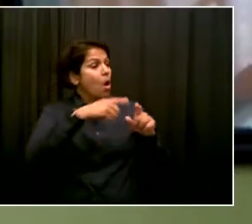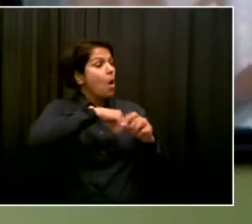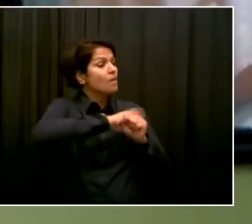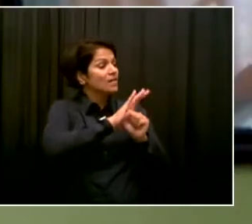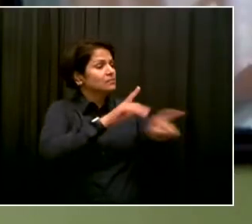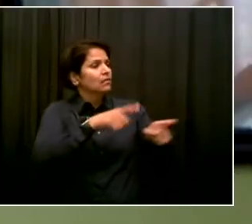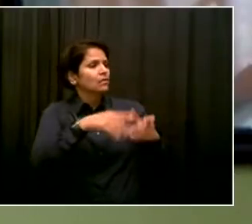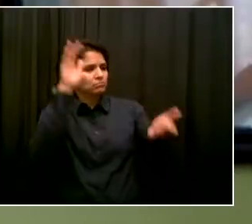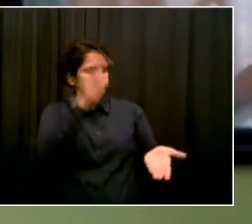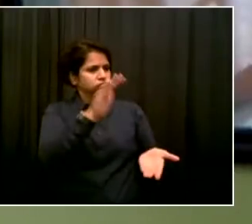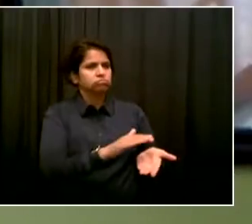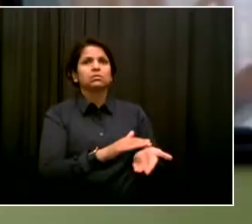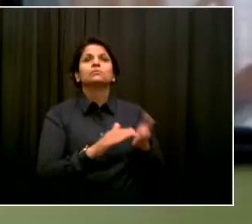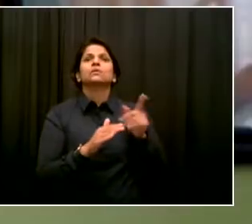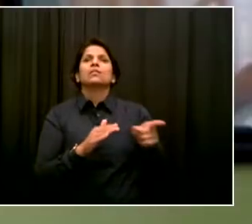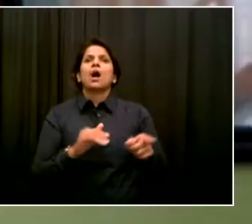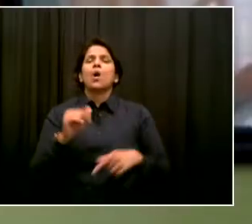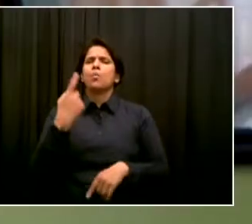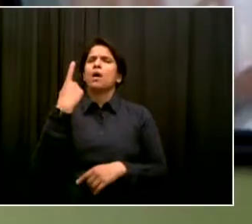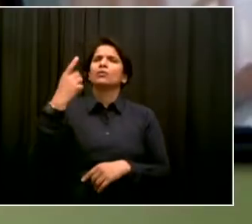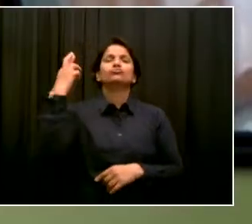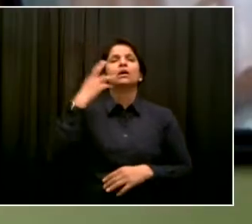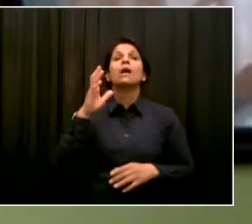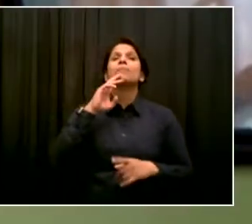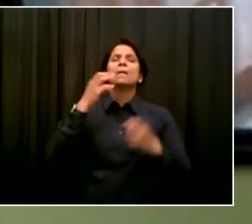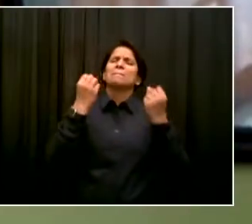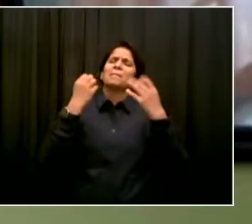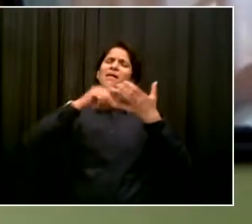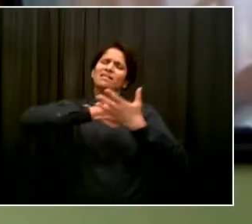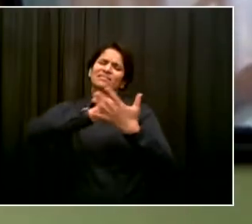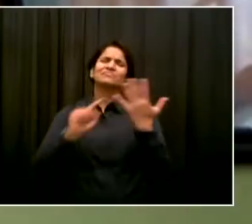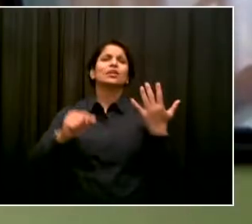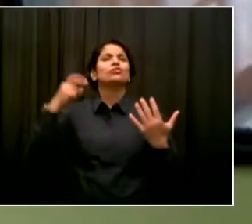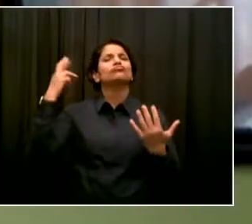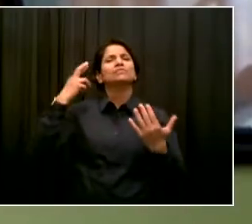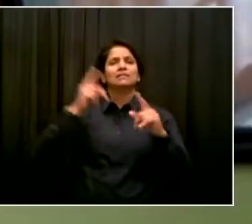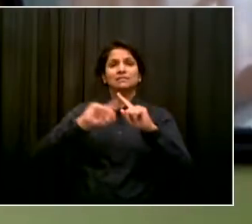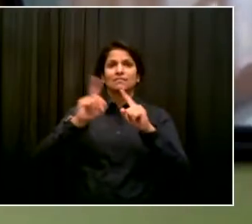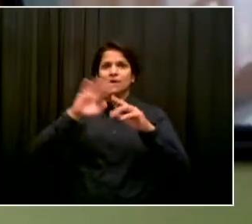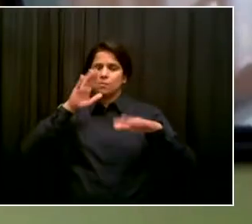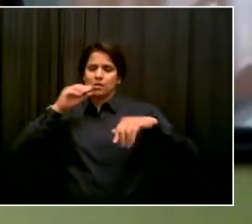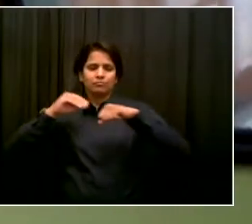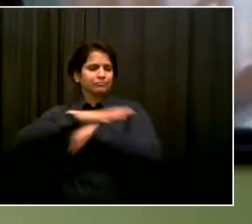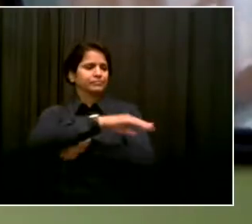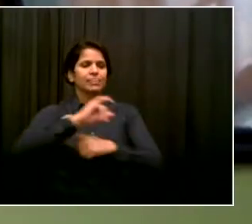SAY IT IS ANY ONE THING. AS THE MAYOR HAS NOTED, IT IS